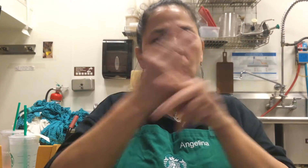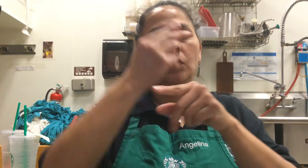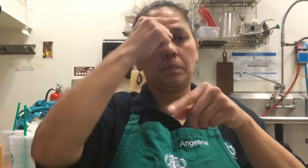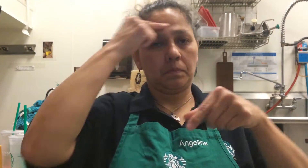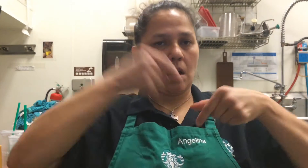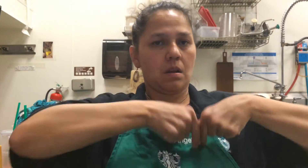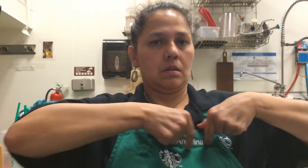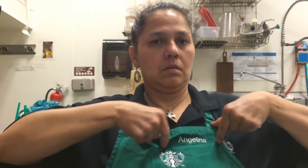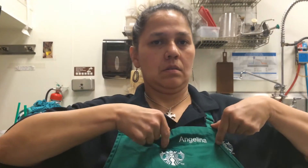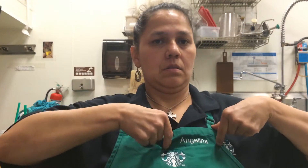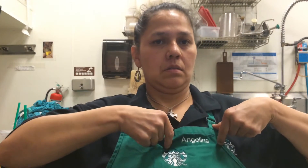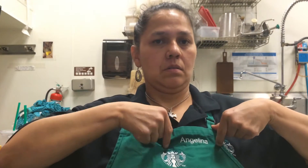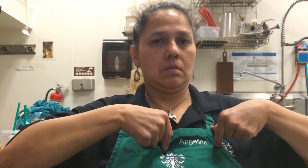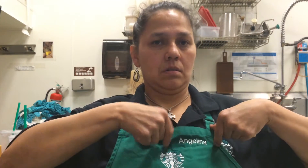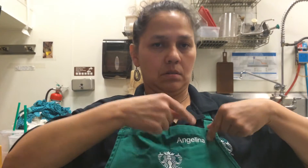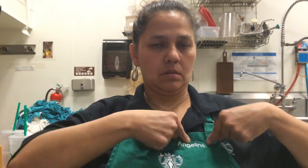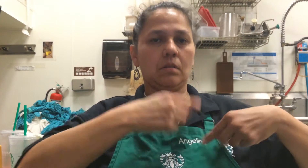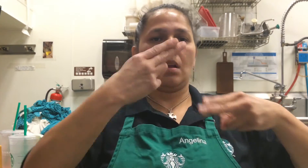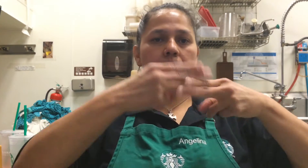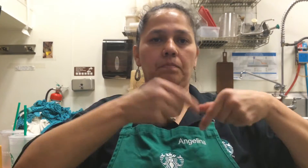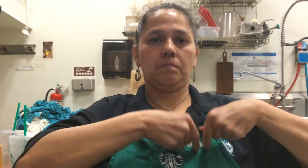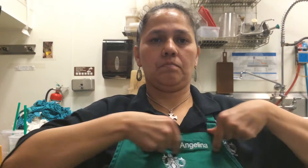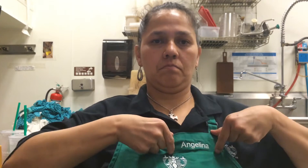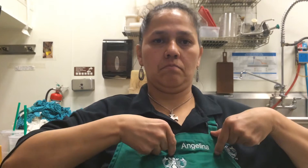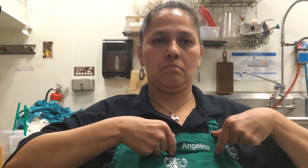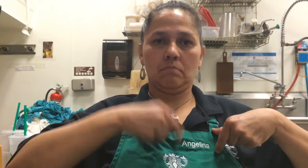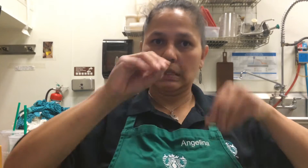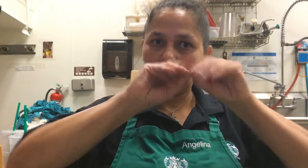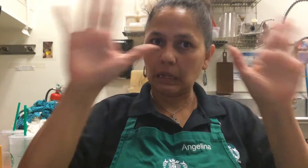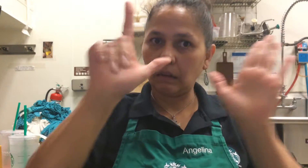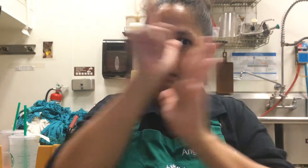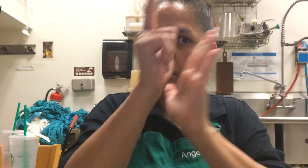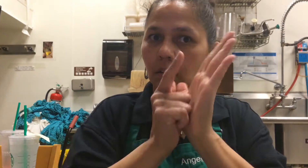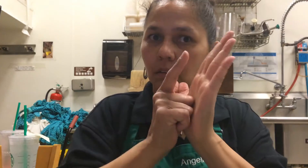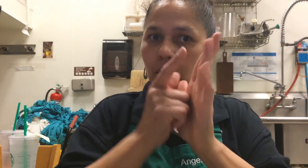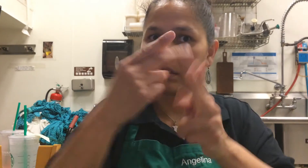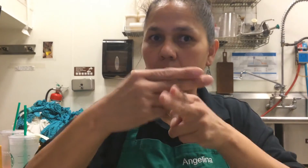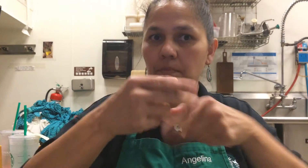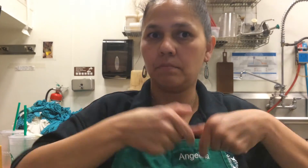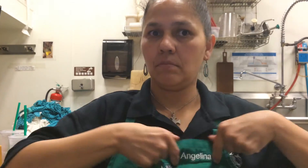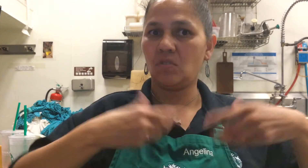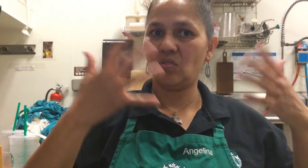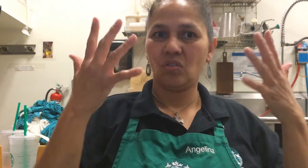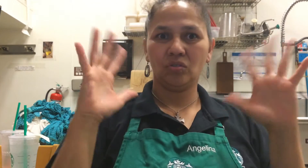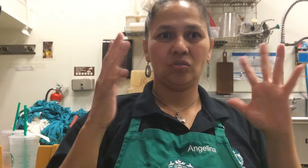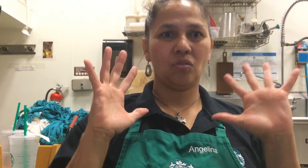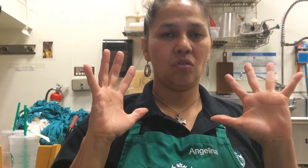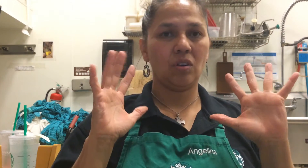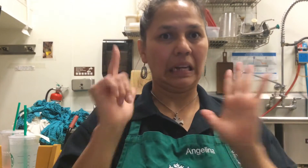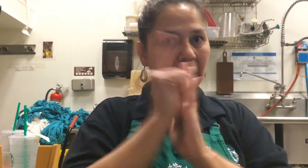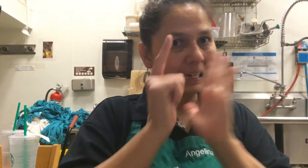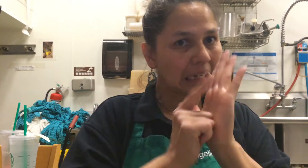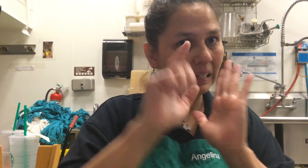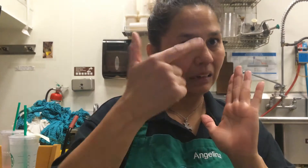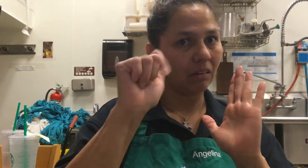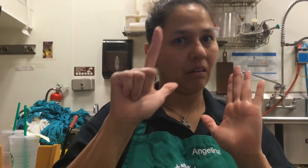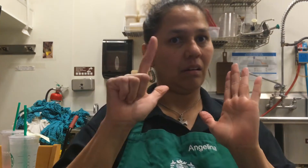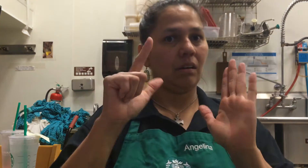"Make your name badge your own, but your name must be legible"